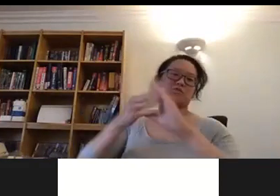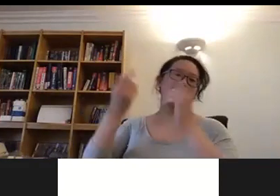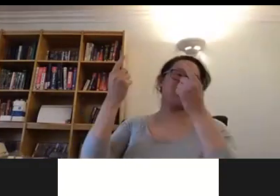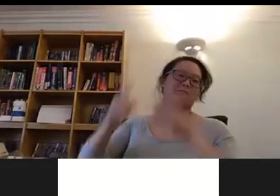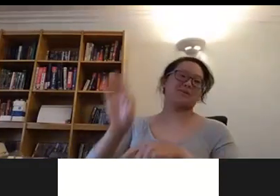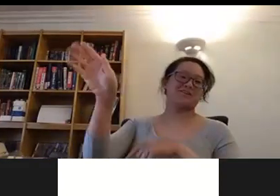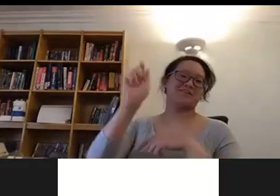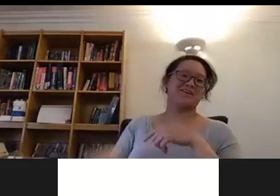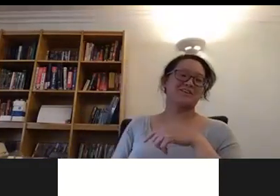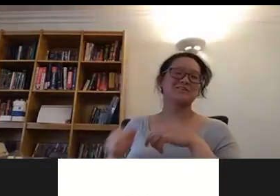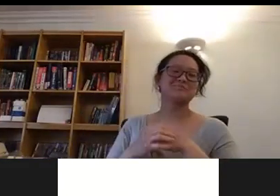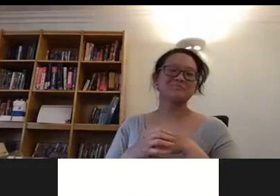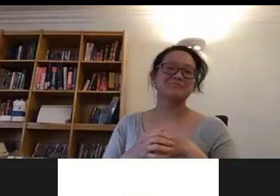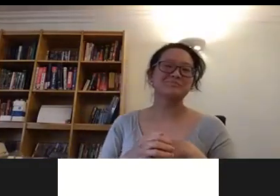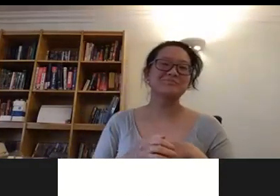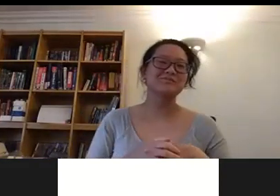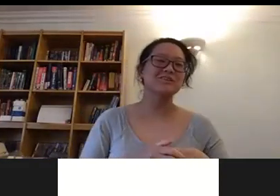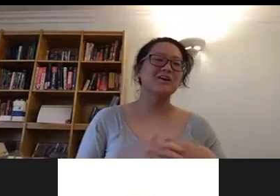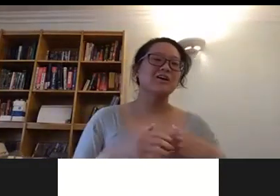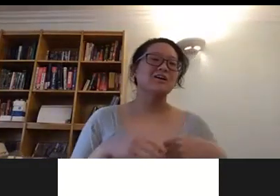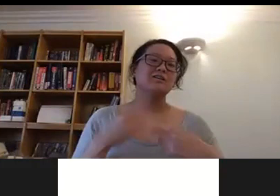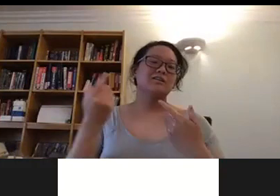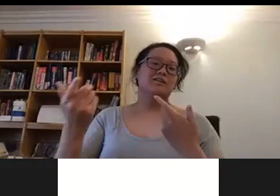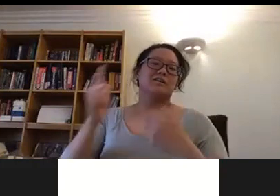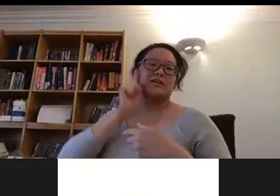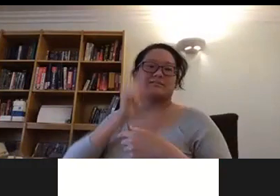So I wanted to tell you about a story of something that happened in Italy.